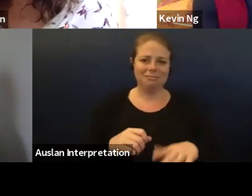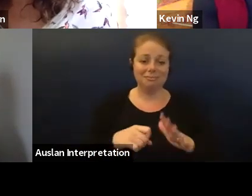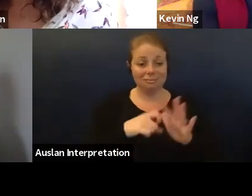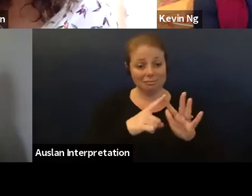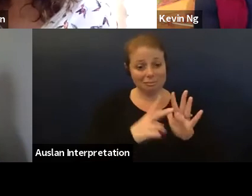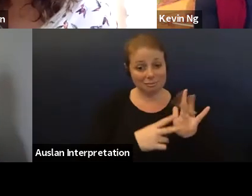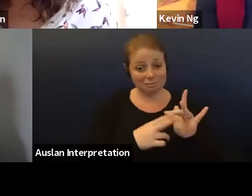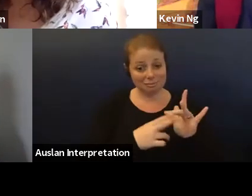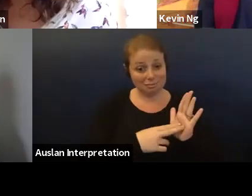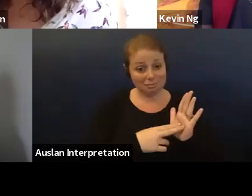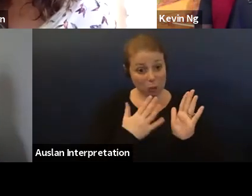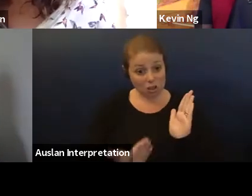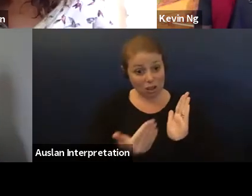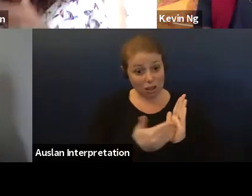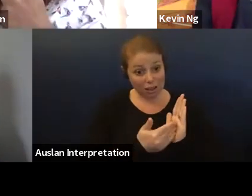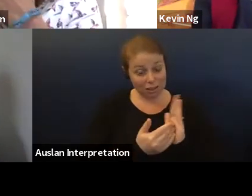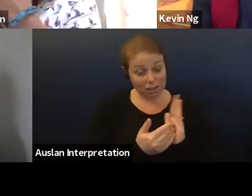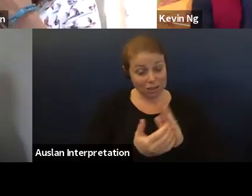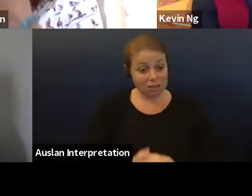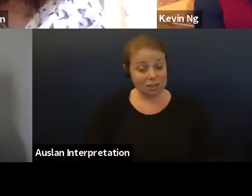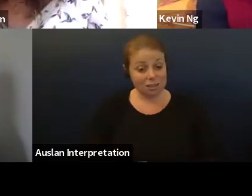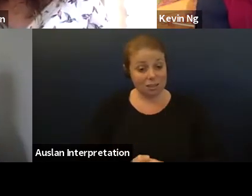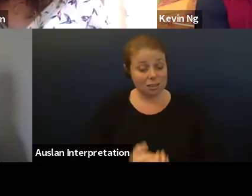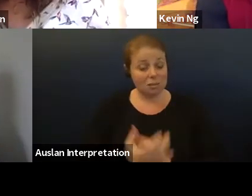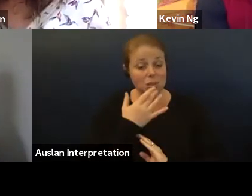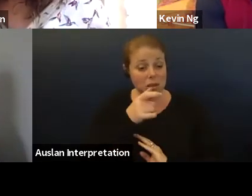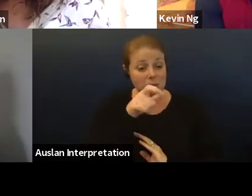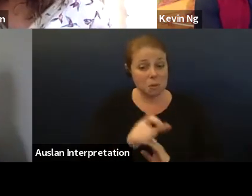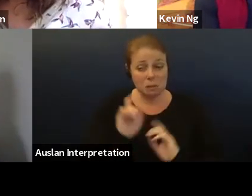was worried they don't have the expertise? >>KEVIN: If I'm reflecting on one specific